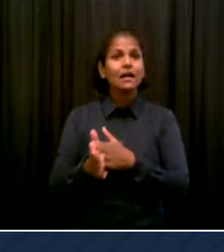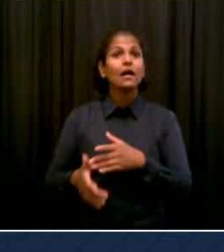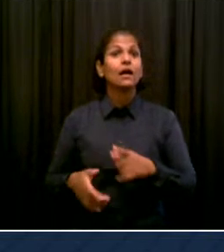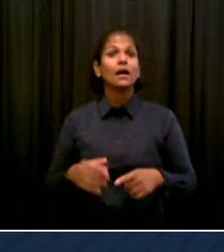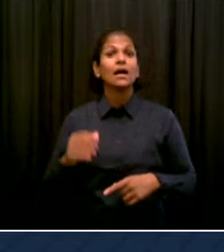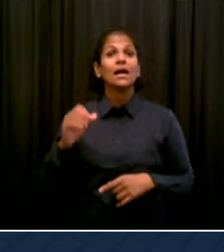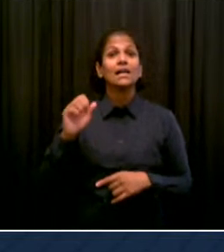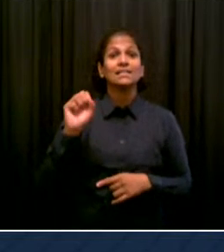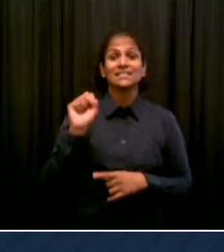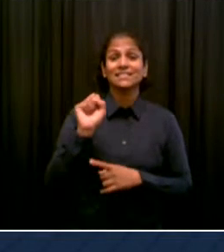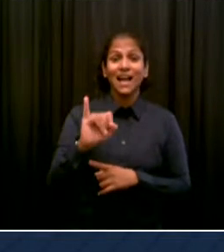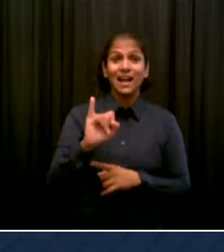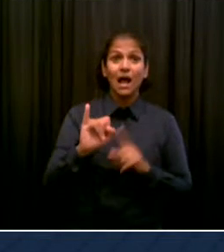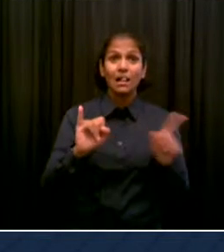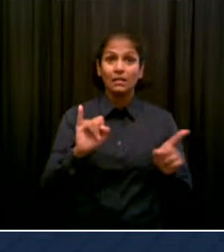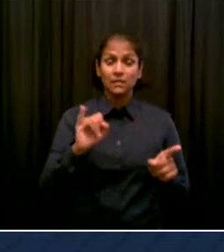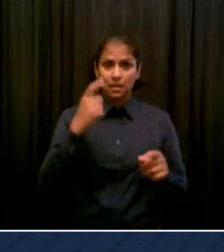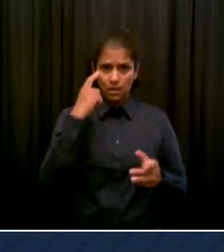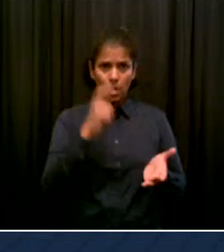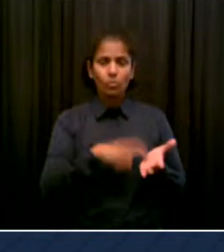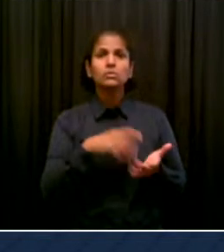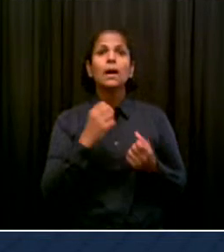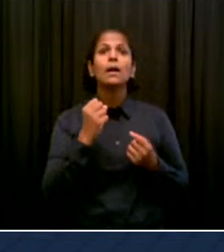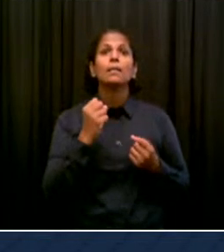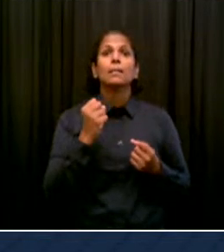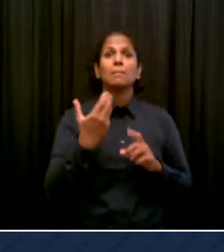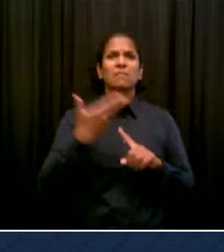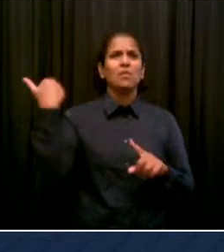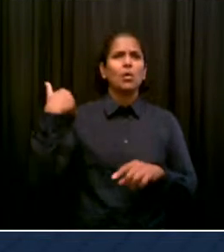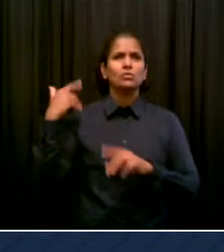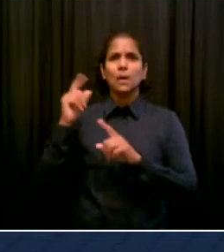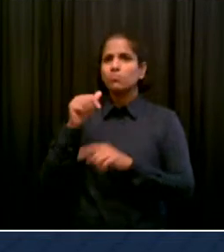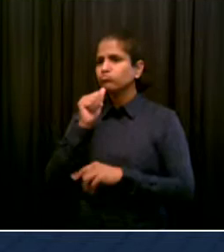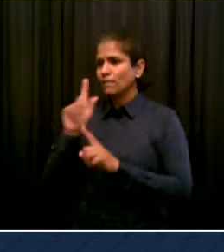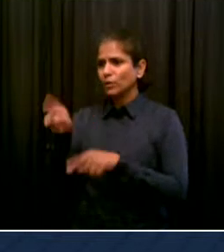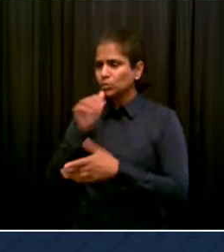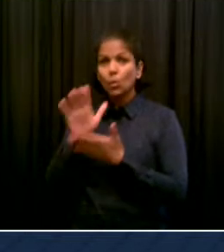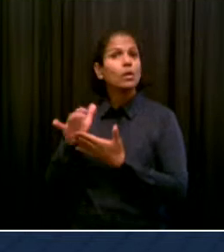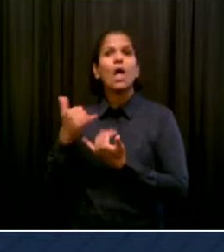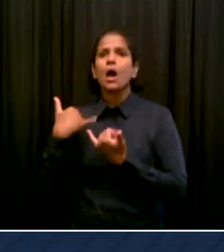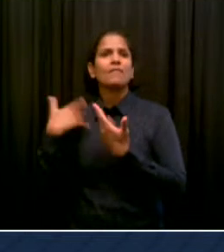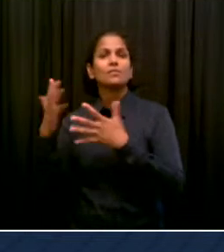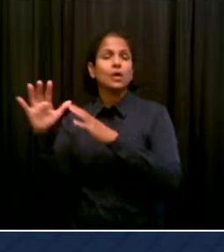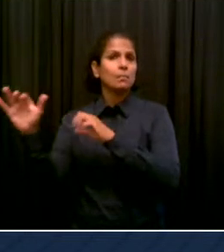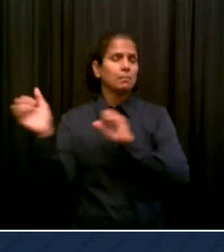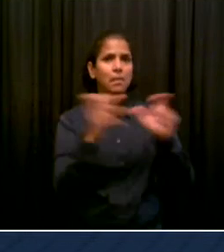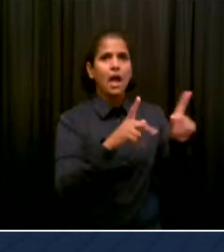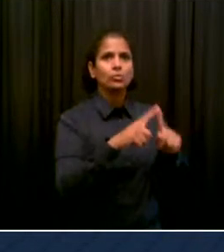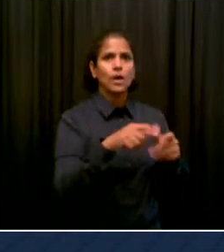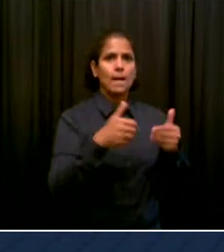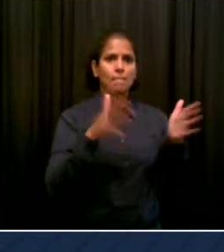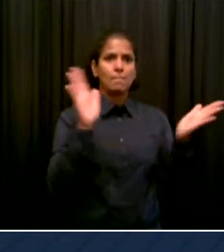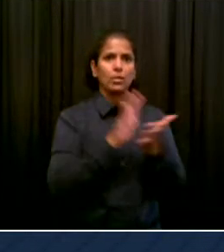WE SAW STUDENTS EXCITED ABOUT BEING IN SCHOOL. WE ALSO SAW, AND STATEN ISLAND,